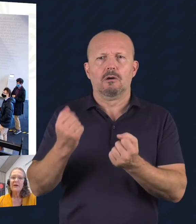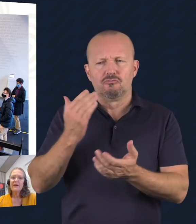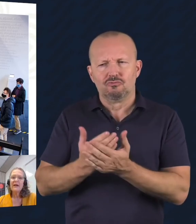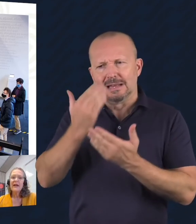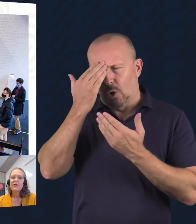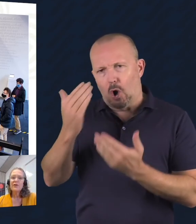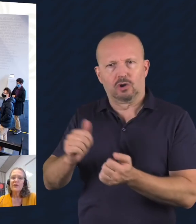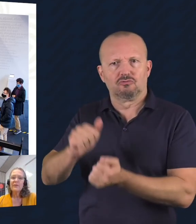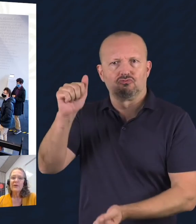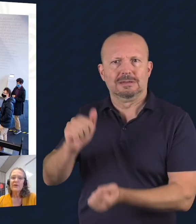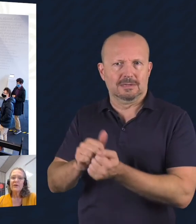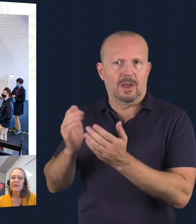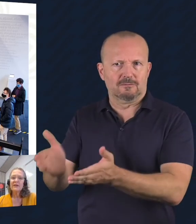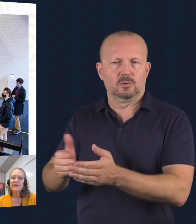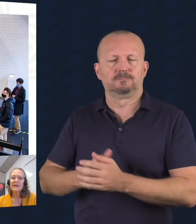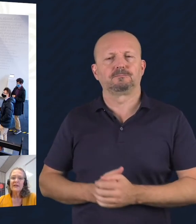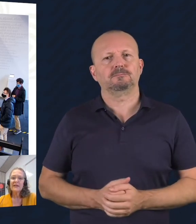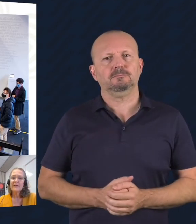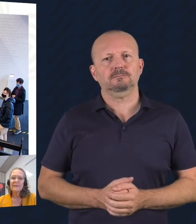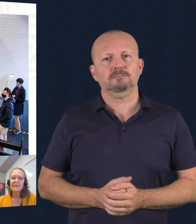and truly work to honour Te Tiriti.